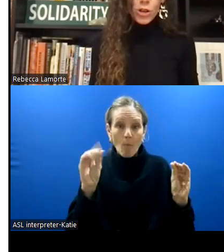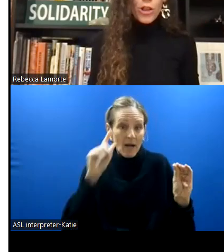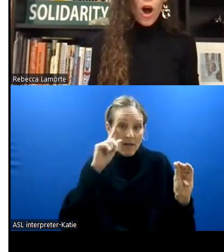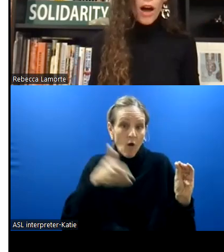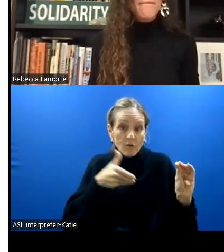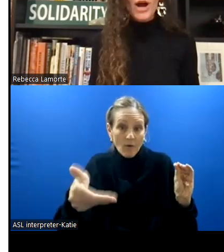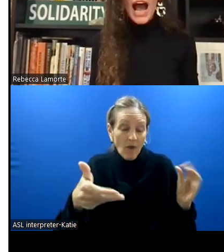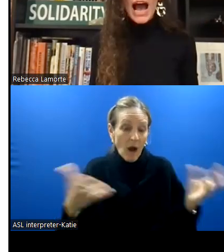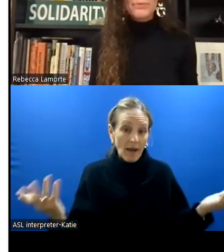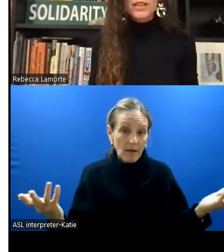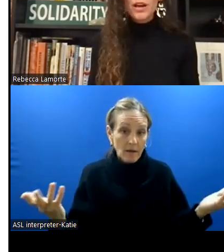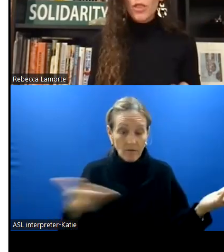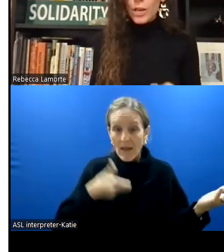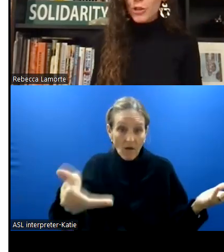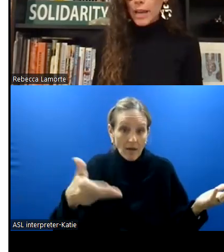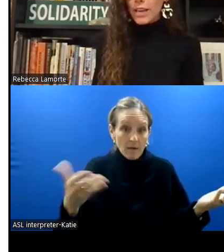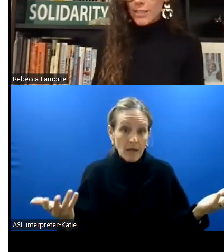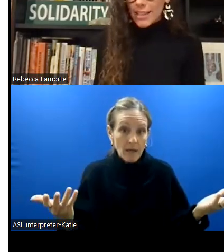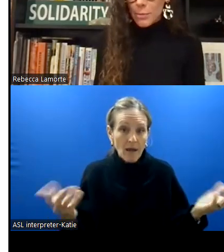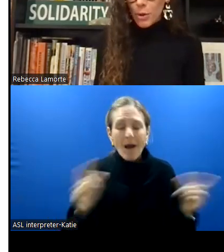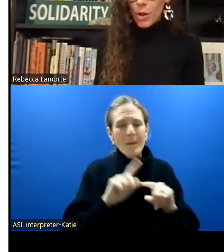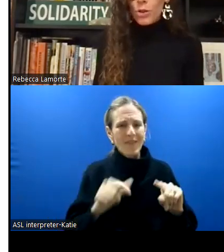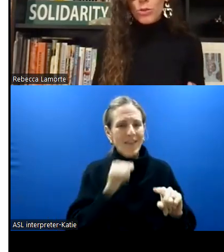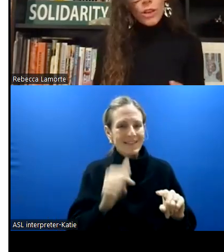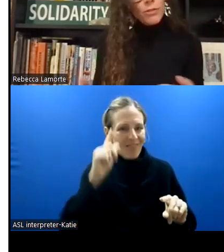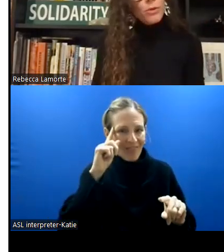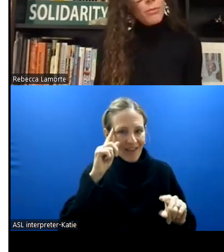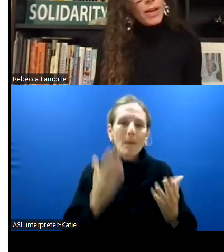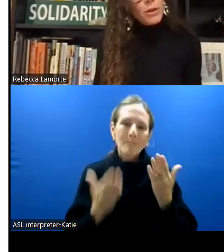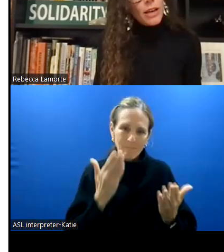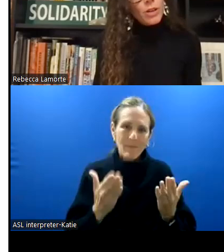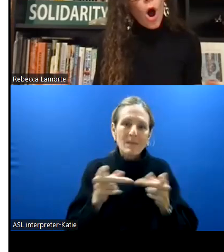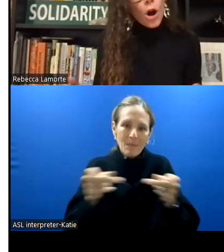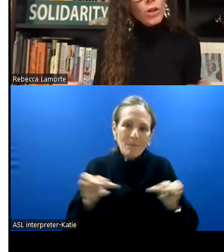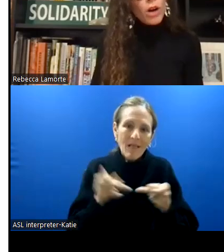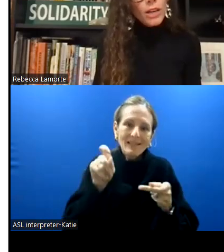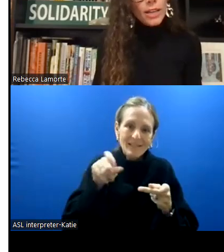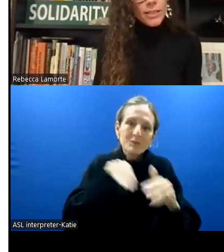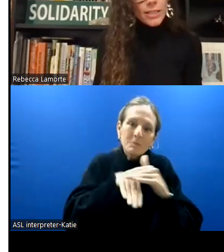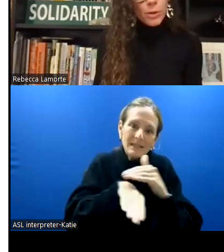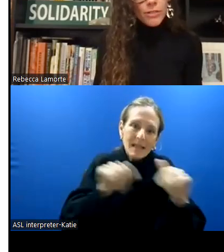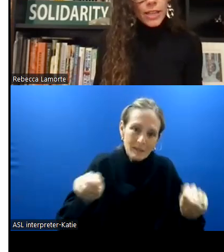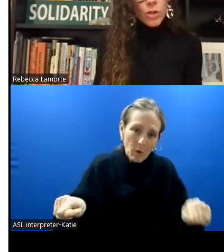or thought that perhaps they should make it accessible. So think of it through the micro level. Are you running accessible events?